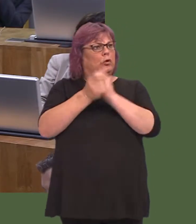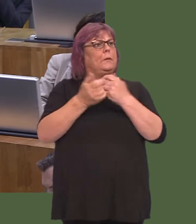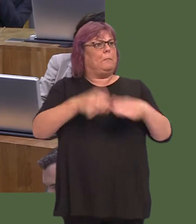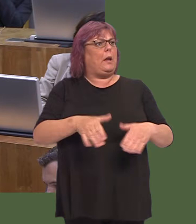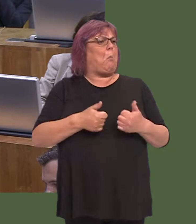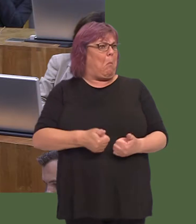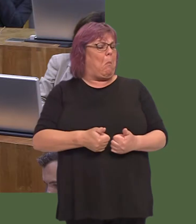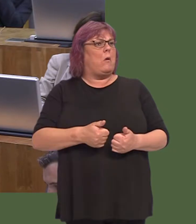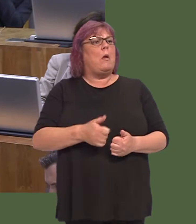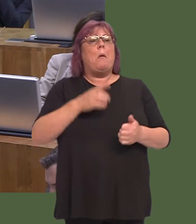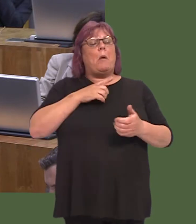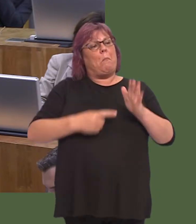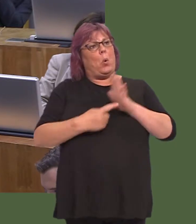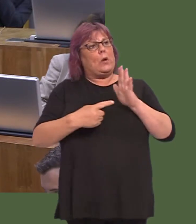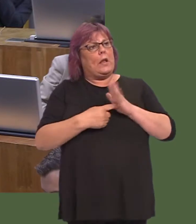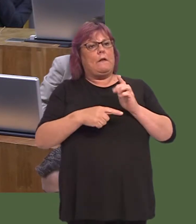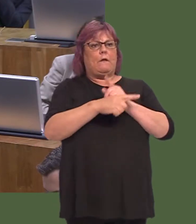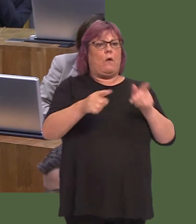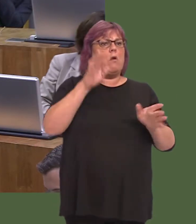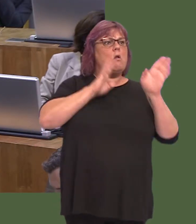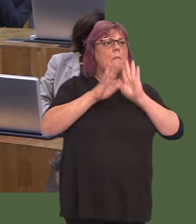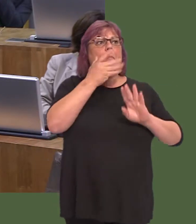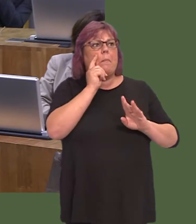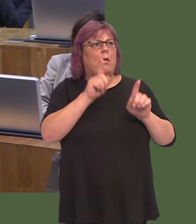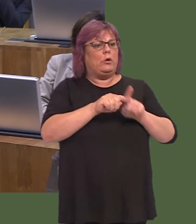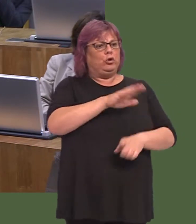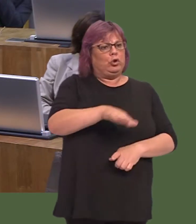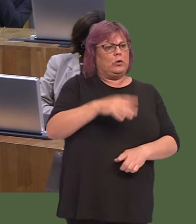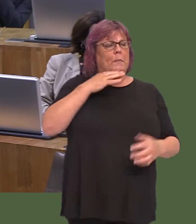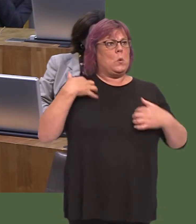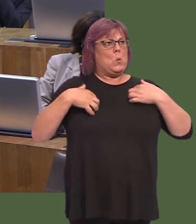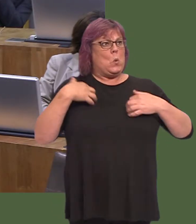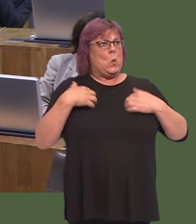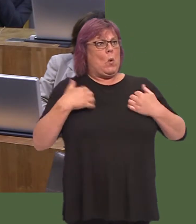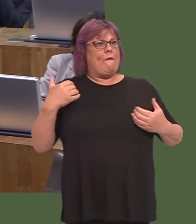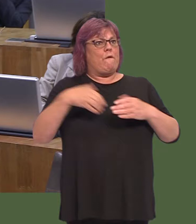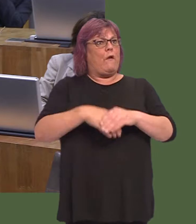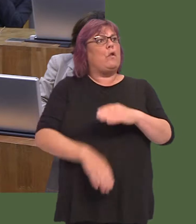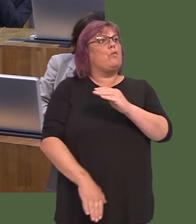What's important is that cricket continues to appeal to children at the youngest age